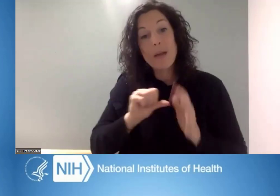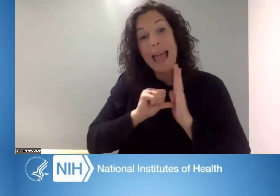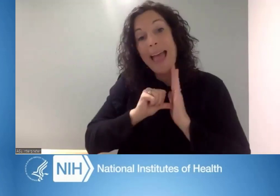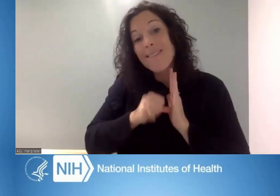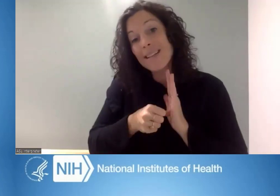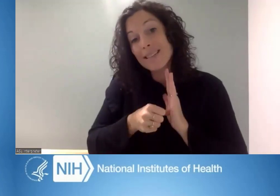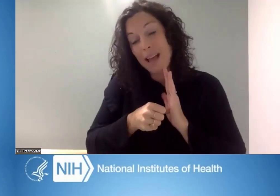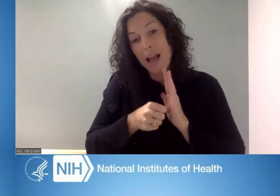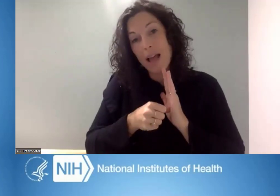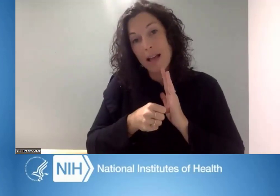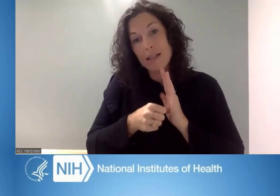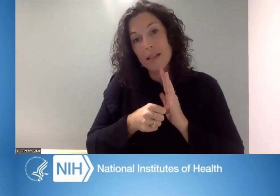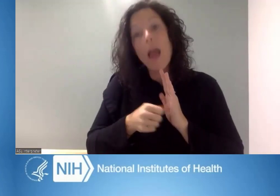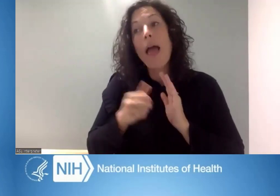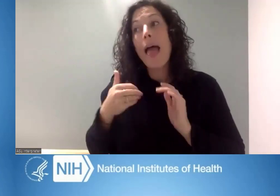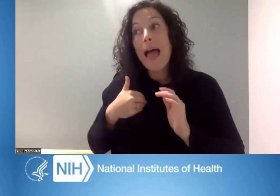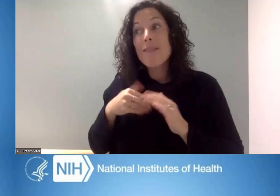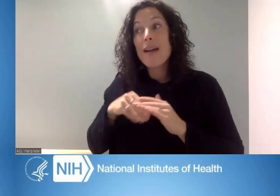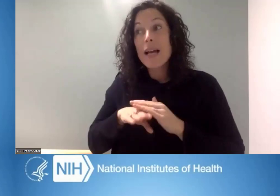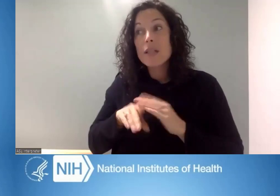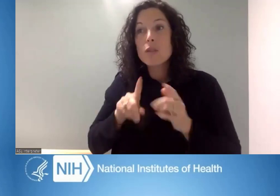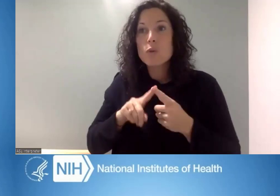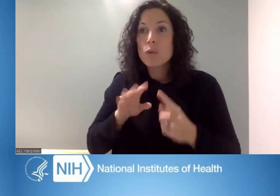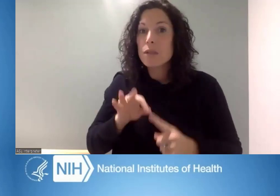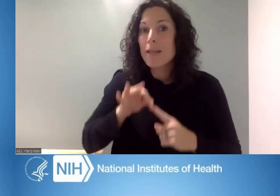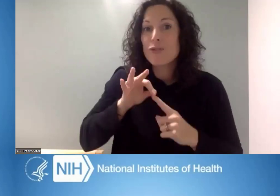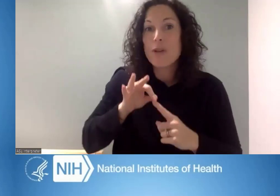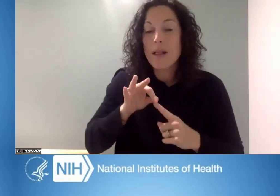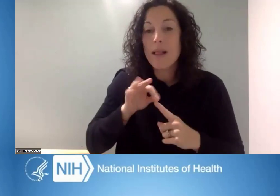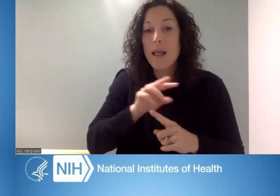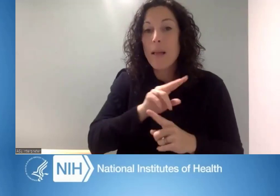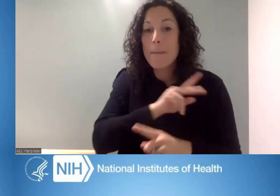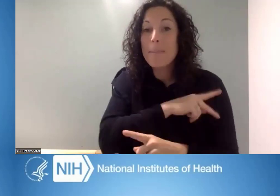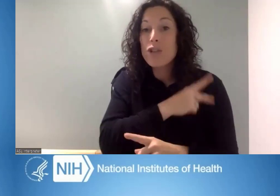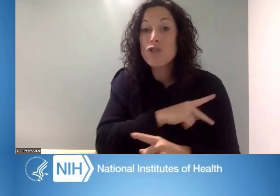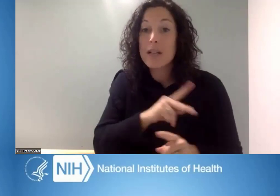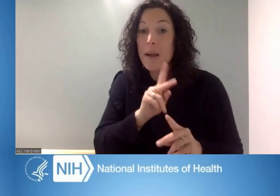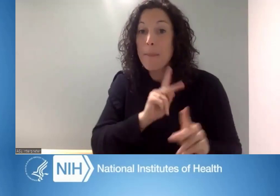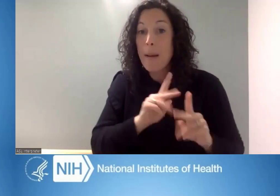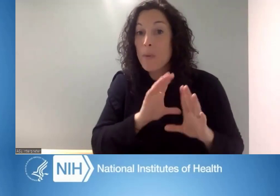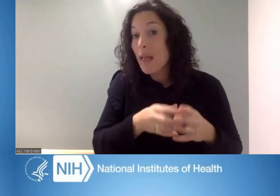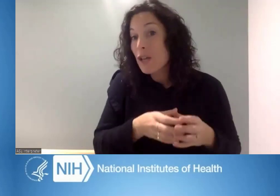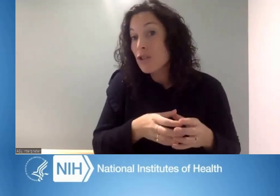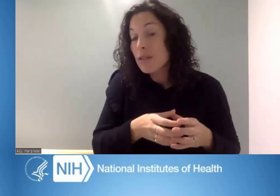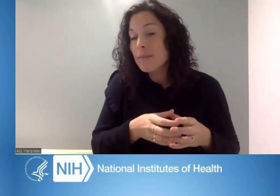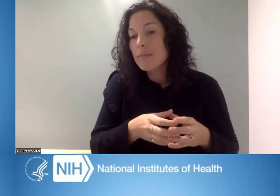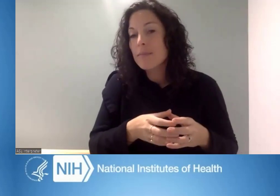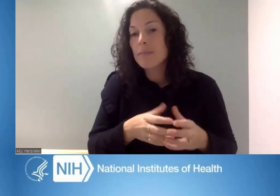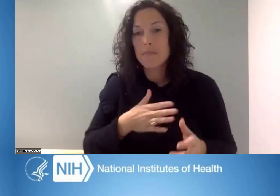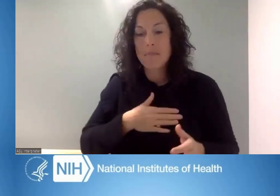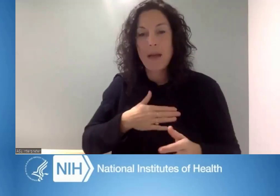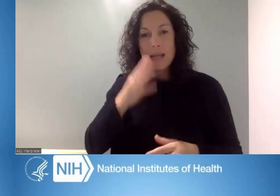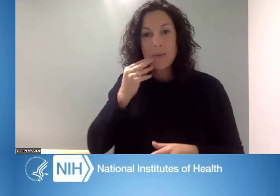that you have access to special patient populations. So I can tell you in my experience, since I work in parasitic diseases,